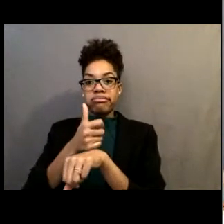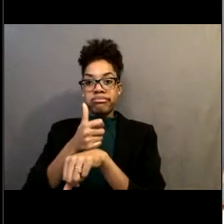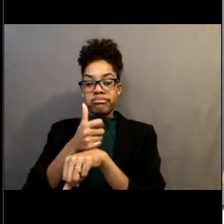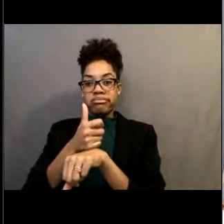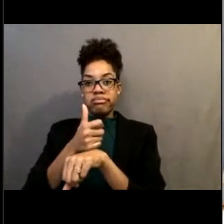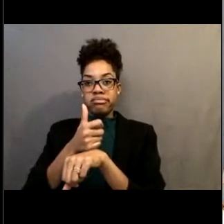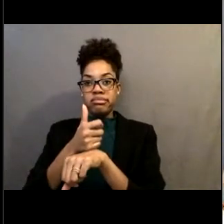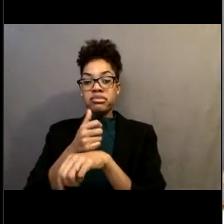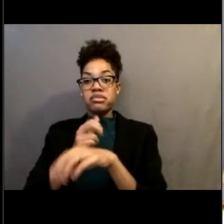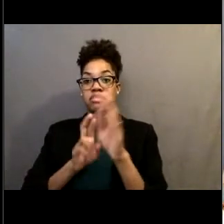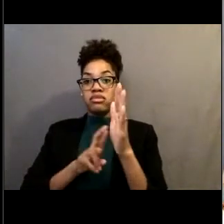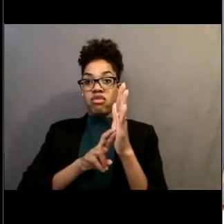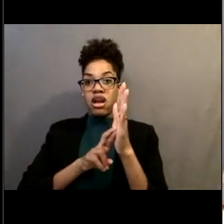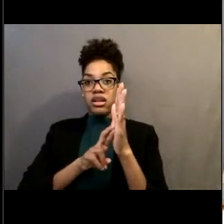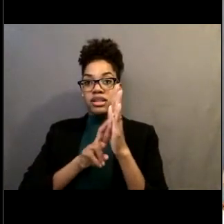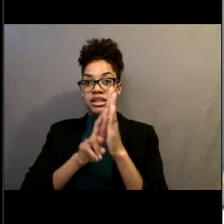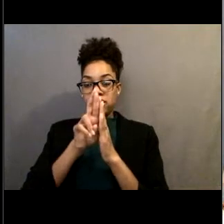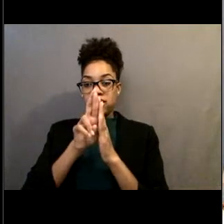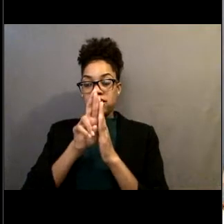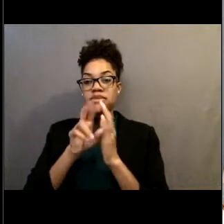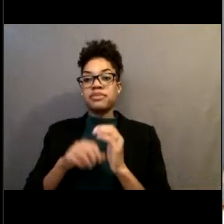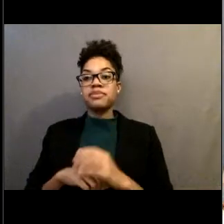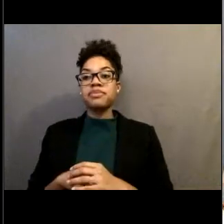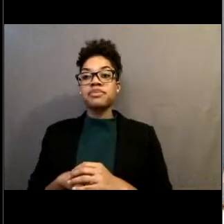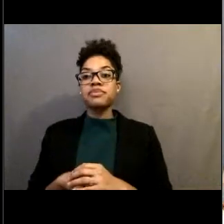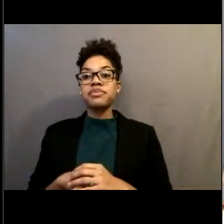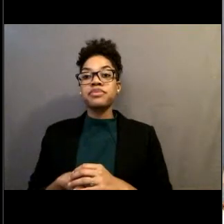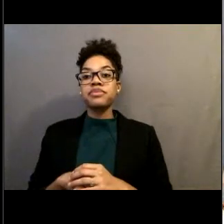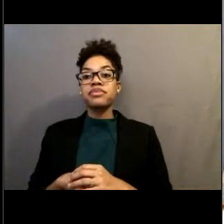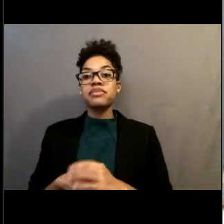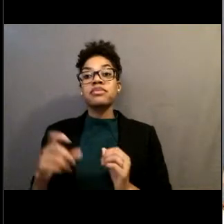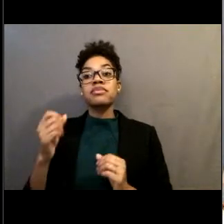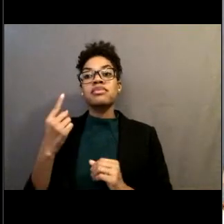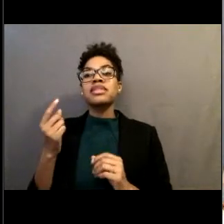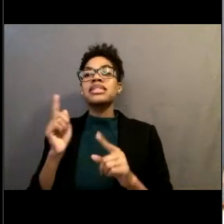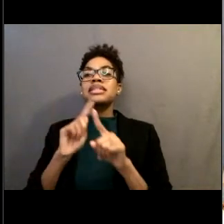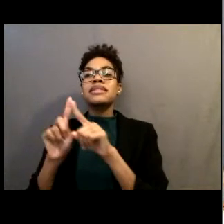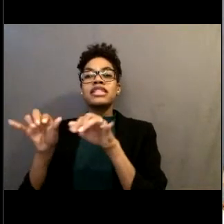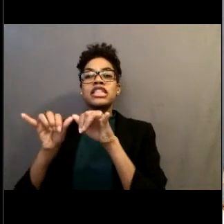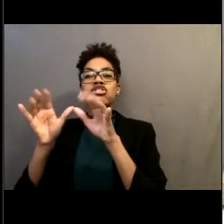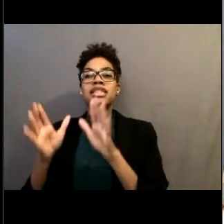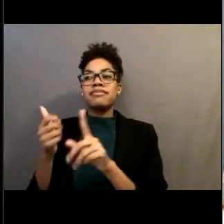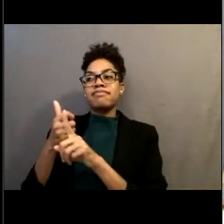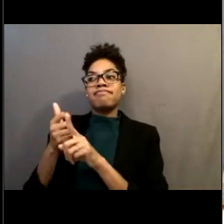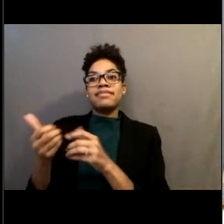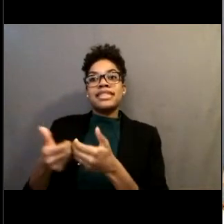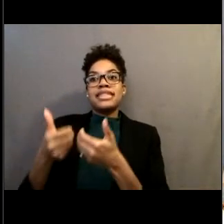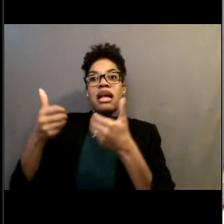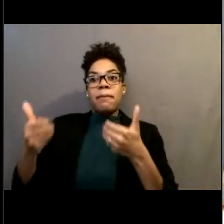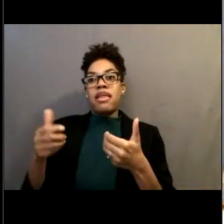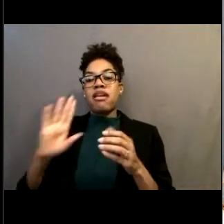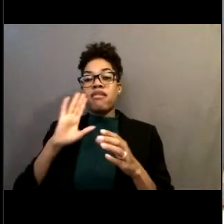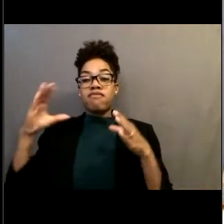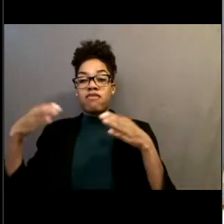And then there's a whole separate group of engineers that are focused on the launch vehicle itself. And that's really cool stuff. I deal with the satellites.